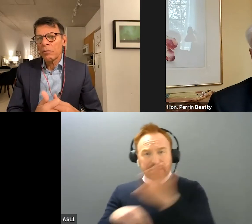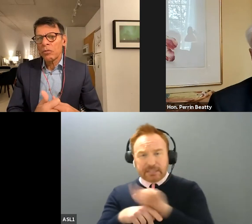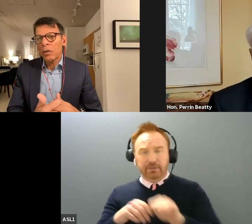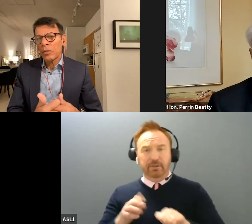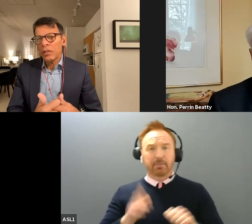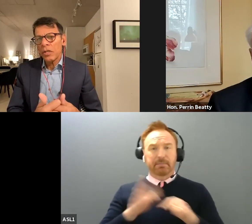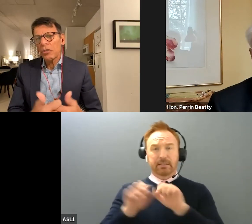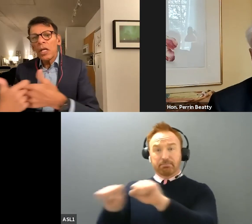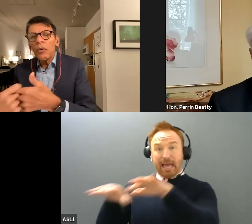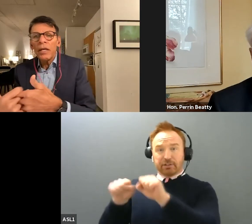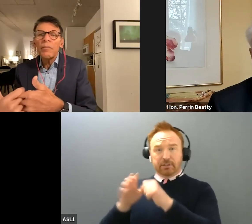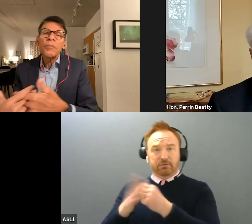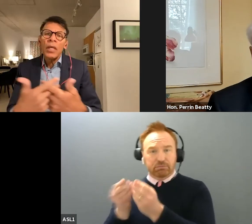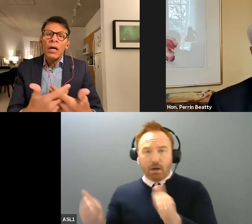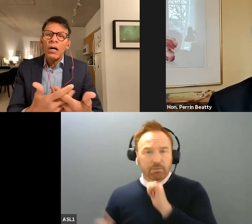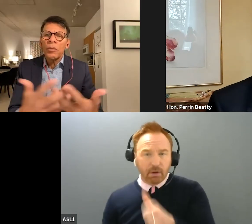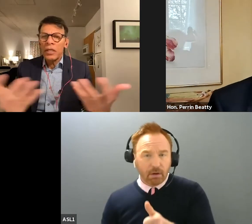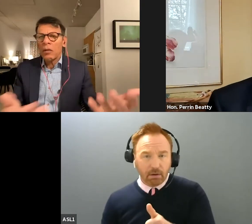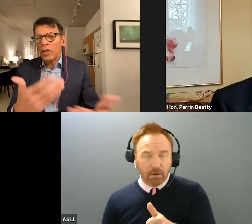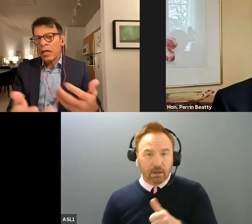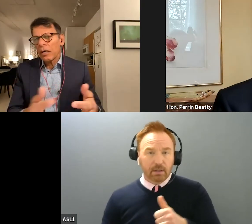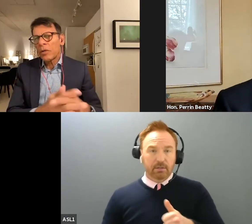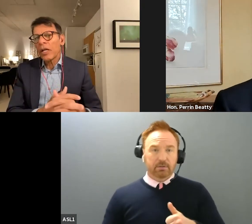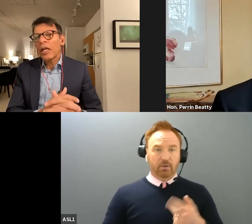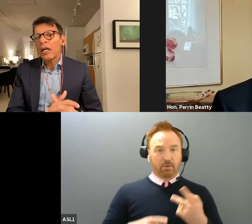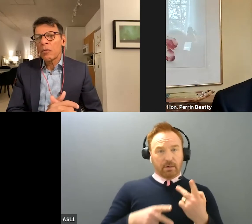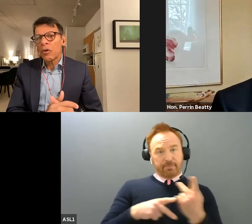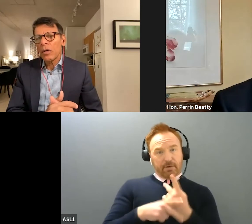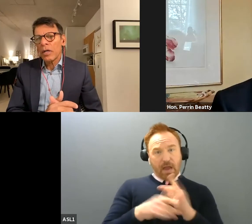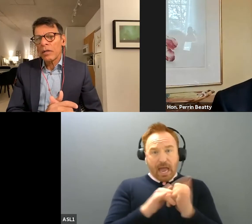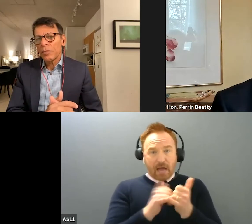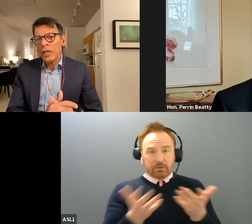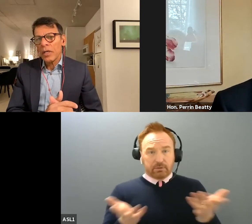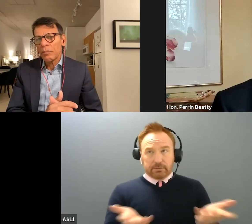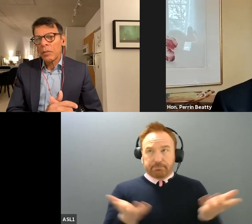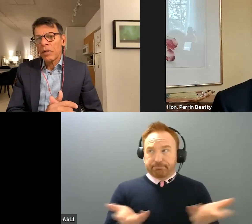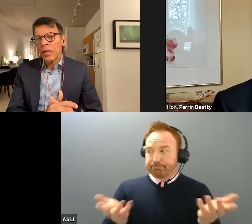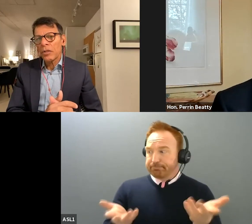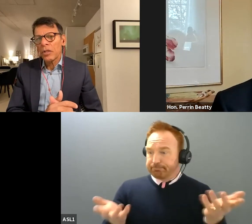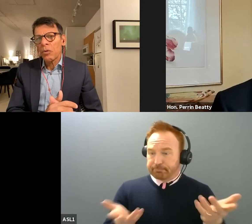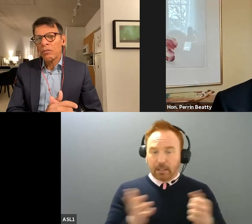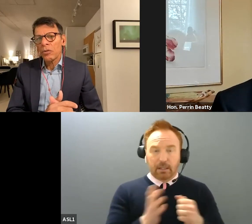improve representation. But equally, how do we deal with bringing more people into the workforce,